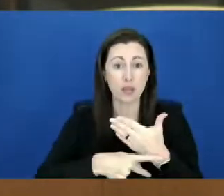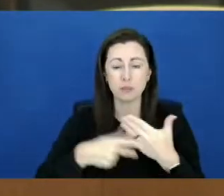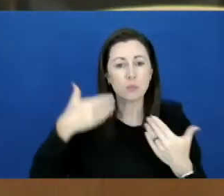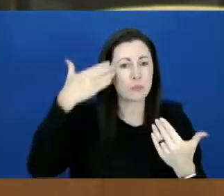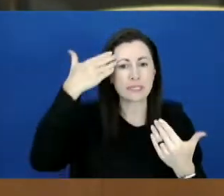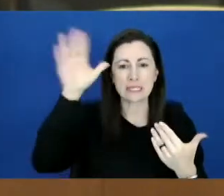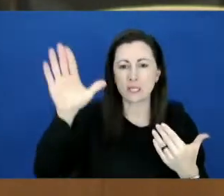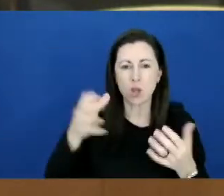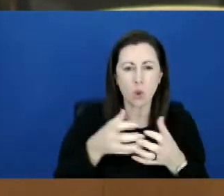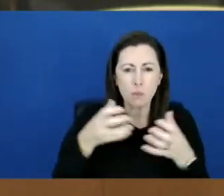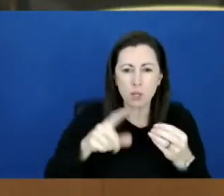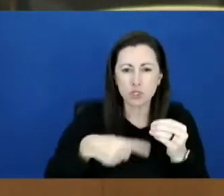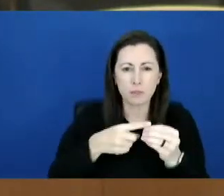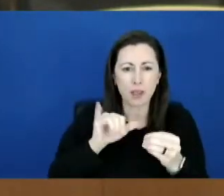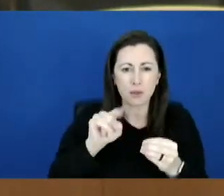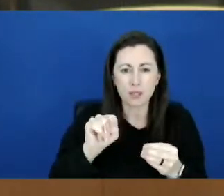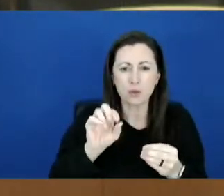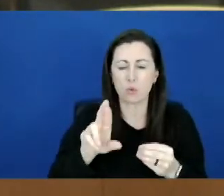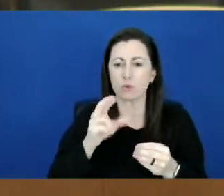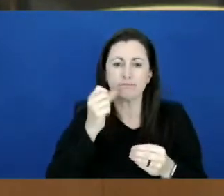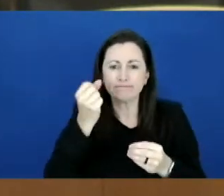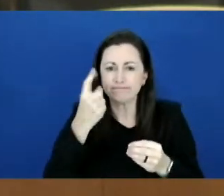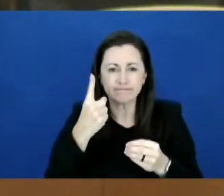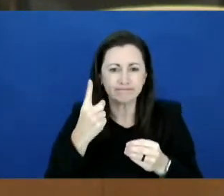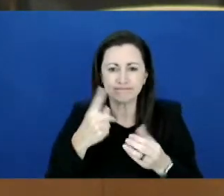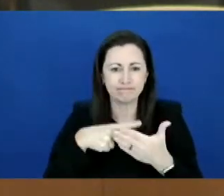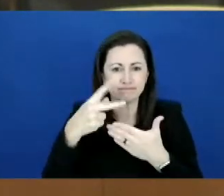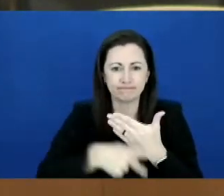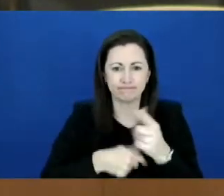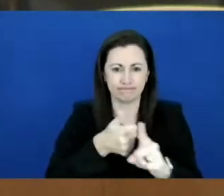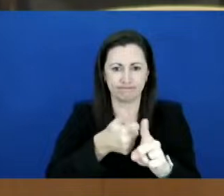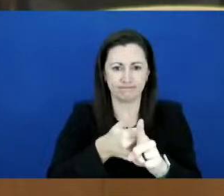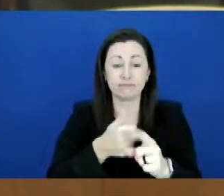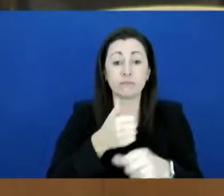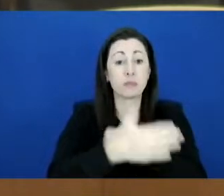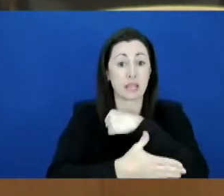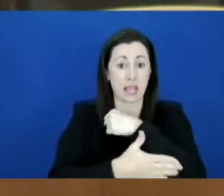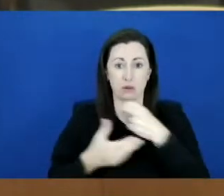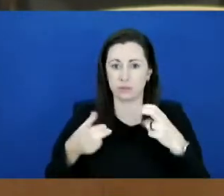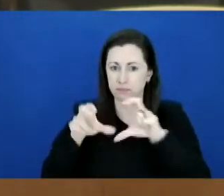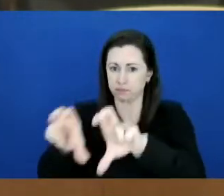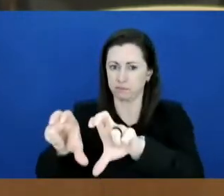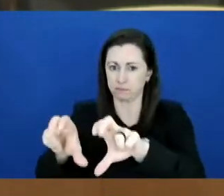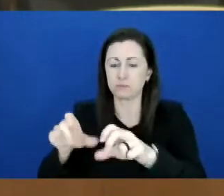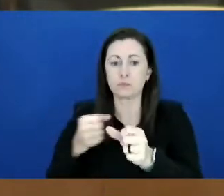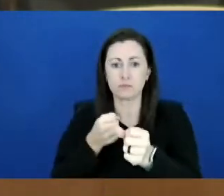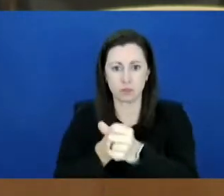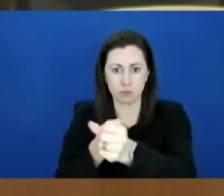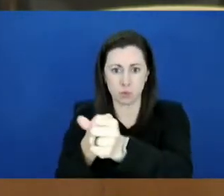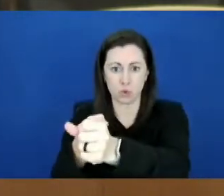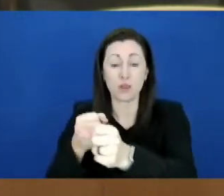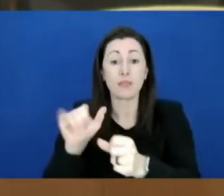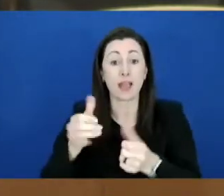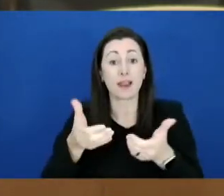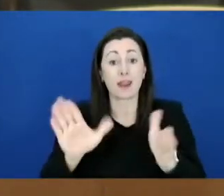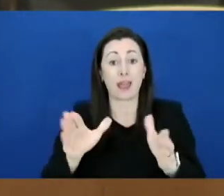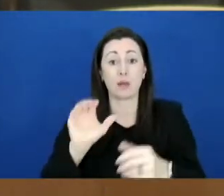CORESPONDER PROGRAMS WERE NOT